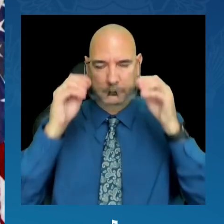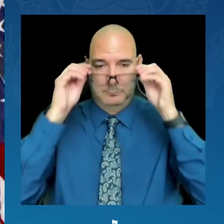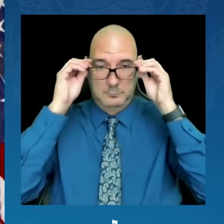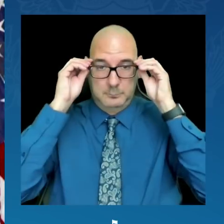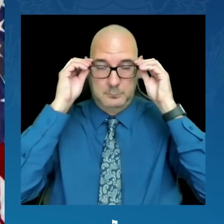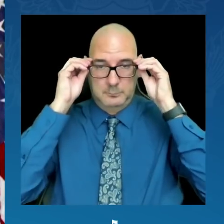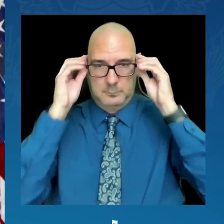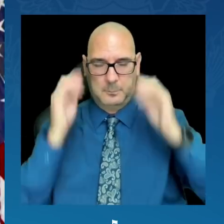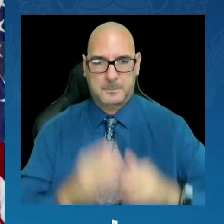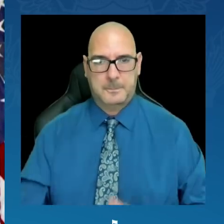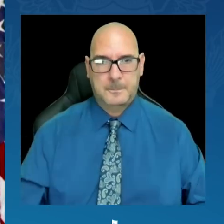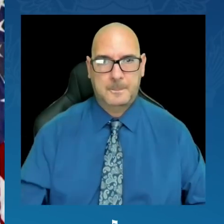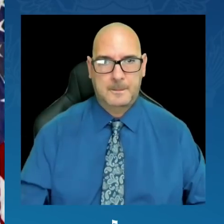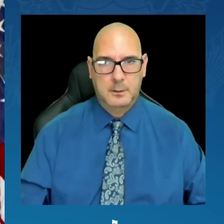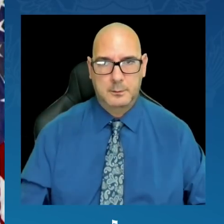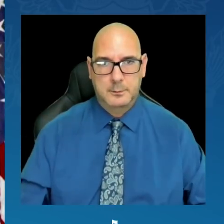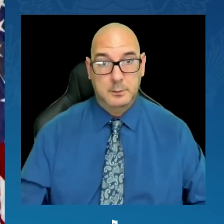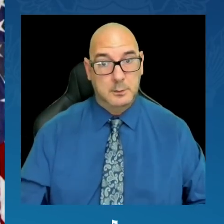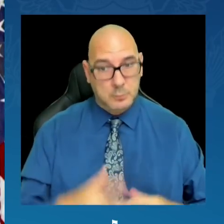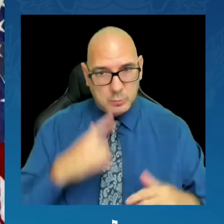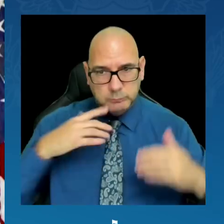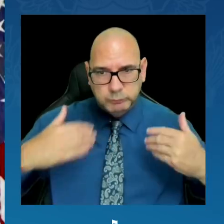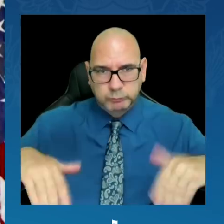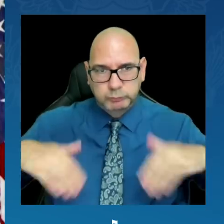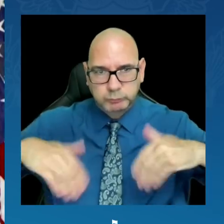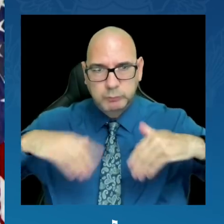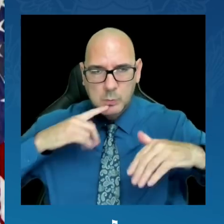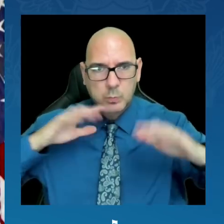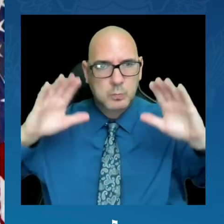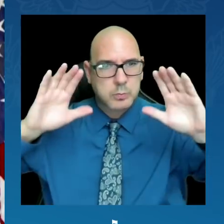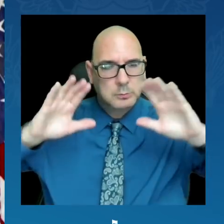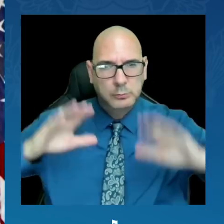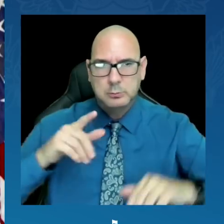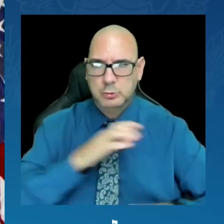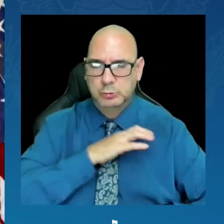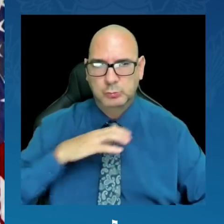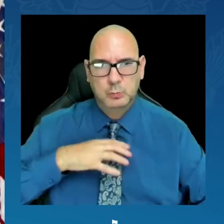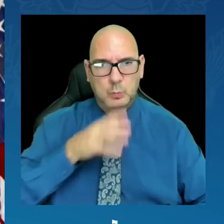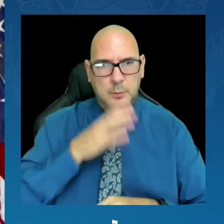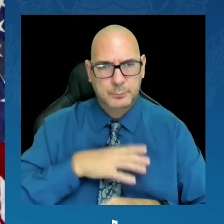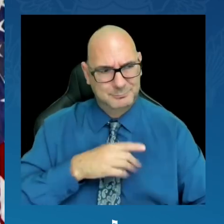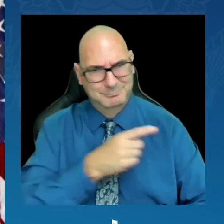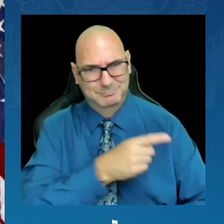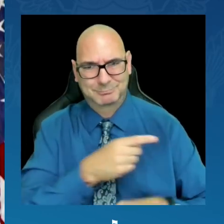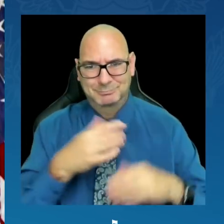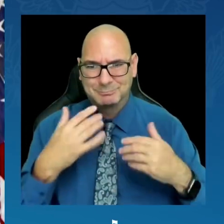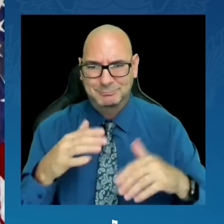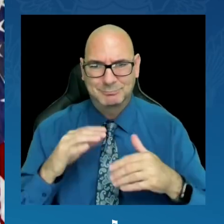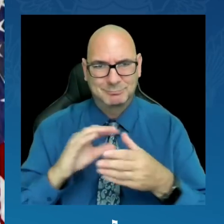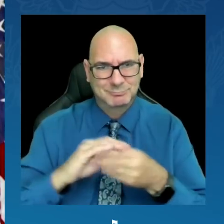Senator Durbin: What a great Congresswoman Lauren Underwood is. She's an amazing asset to the state of Illinois,